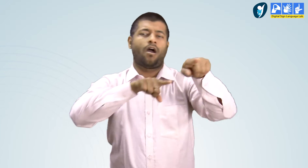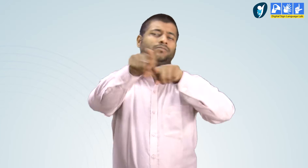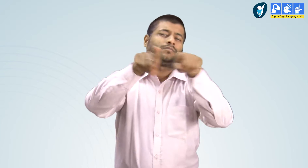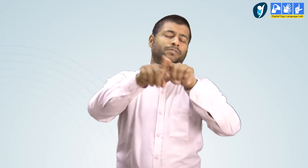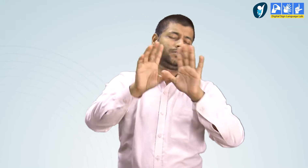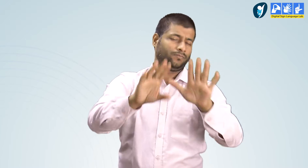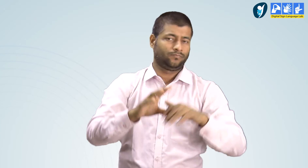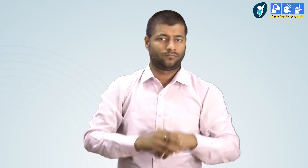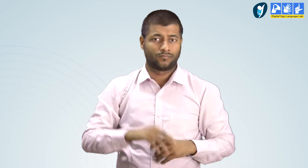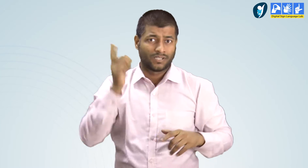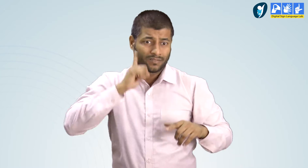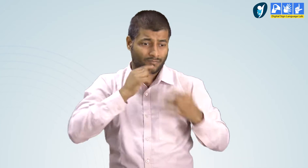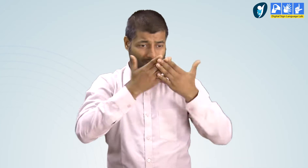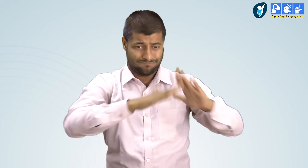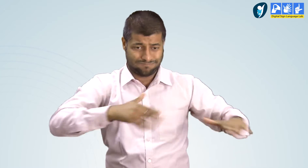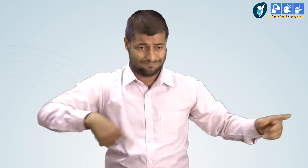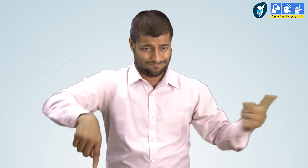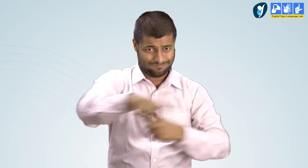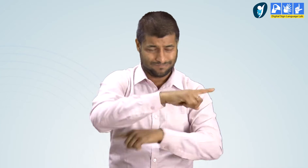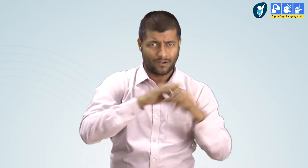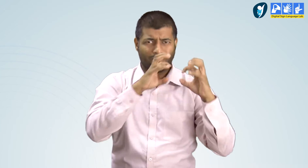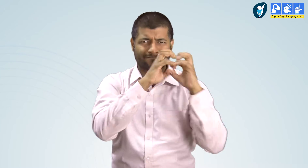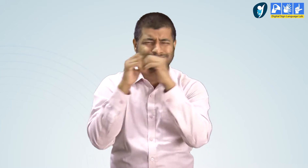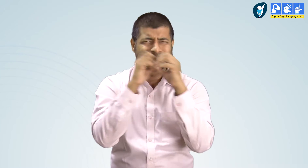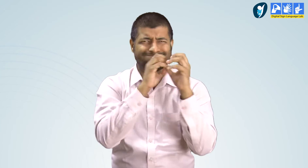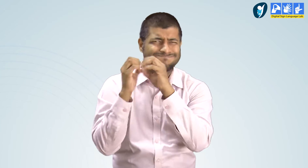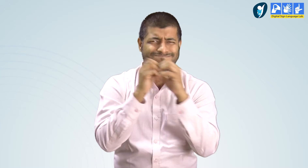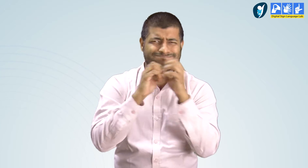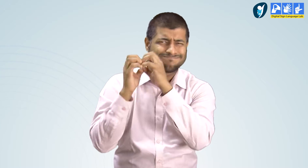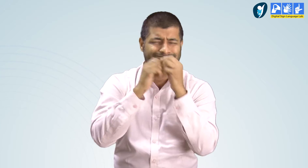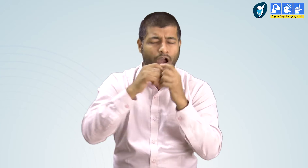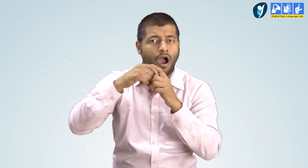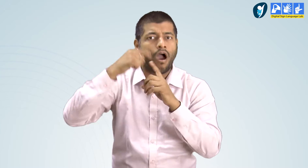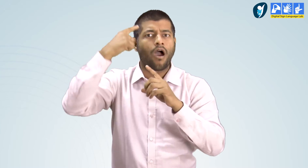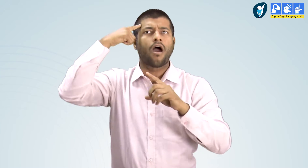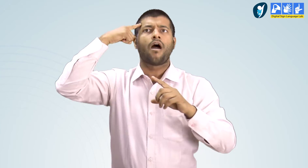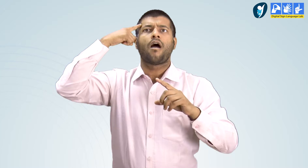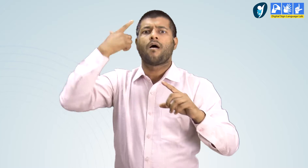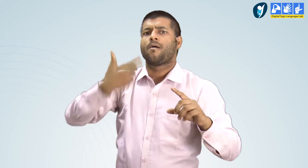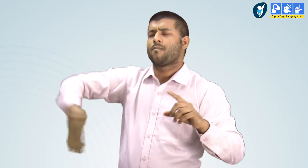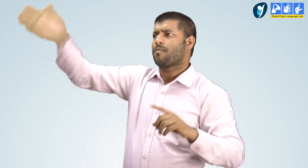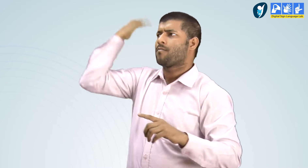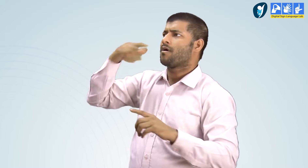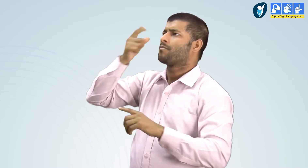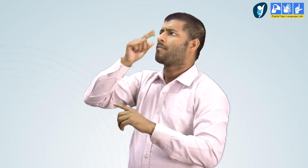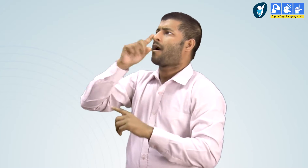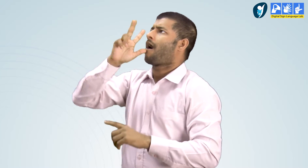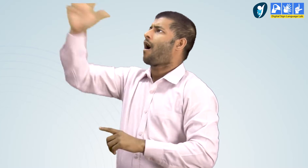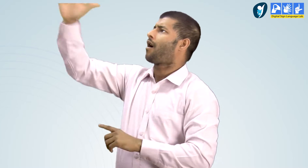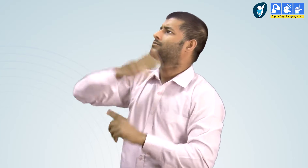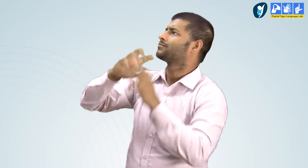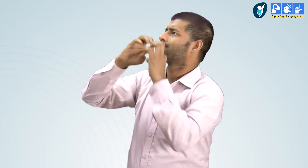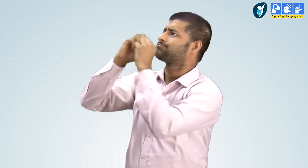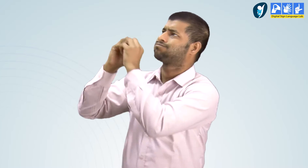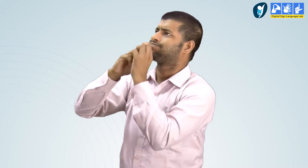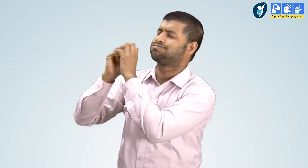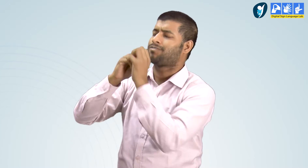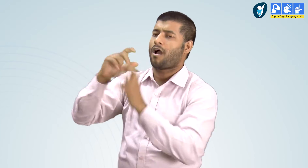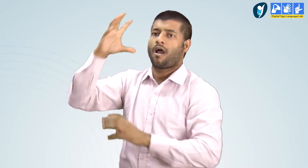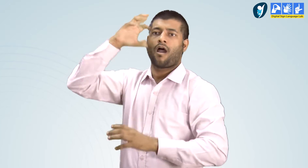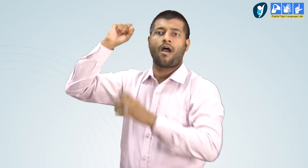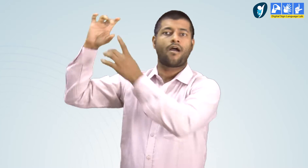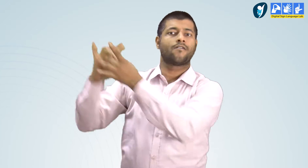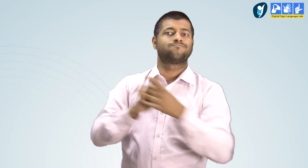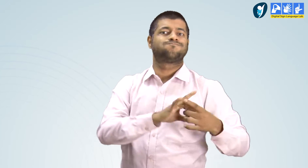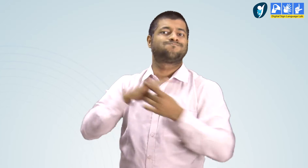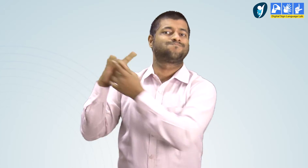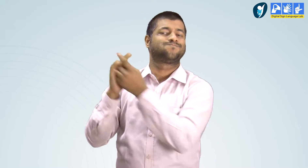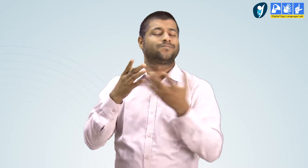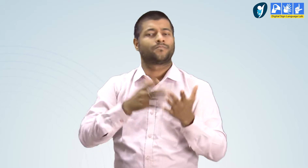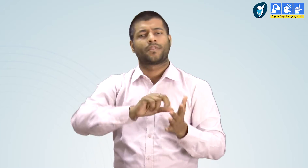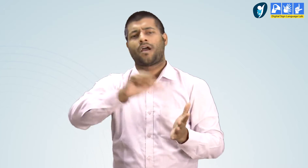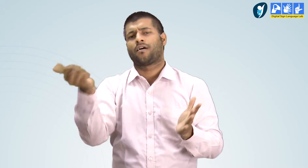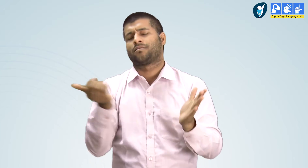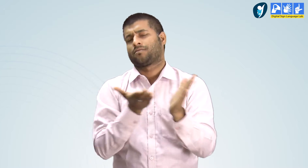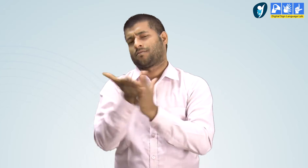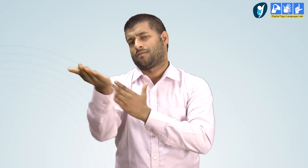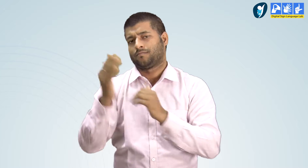For example:- Deaf children do finger spelling and remember when their parents before taught them fingerspelling.